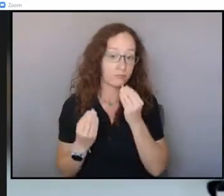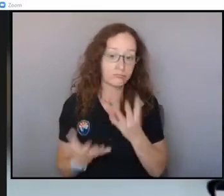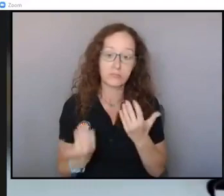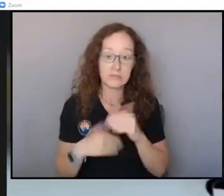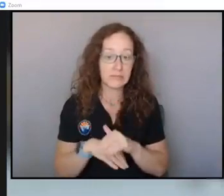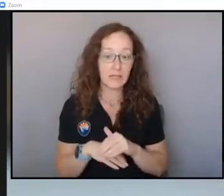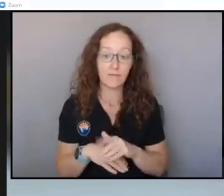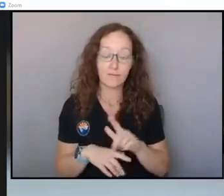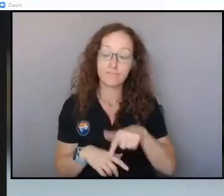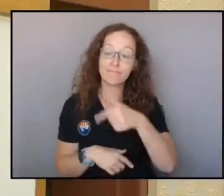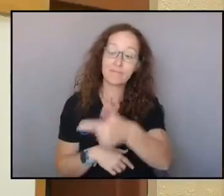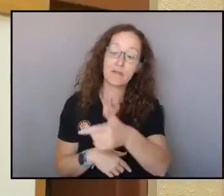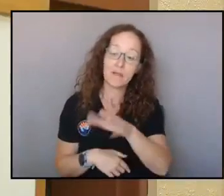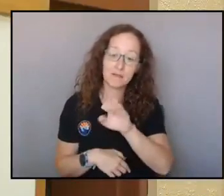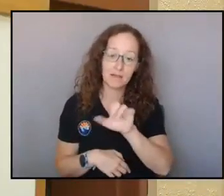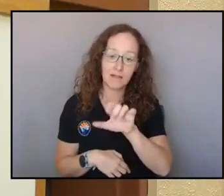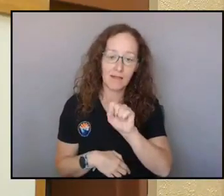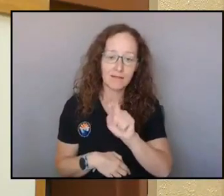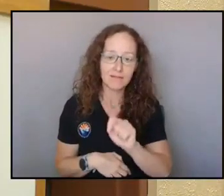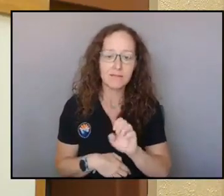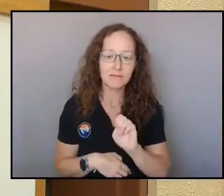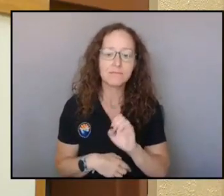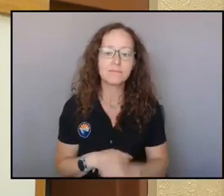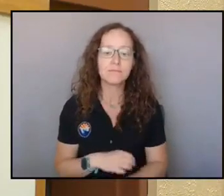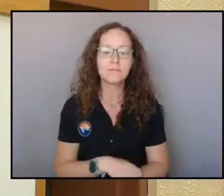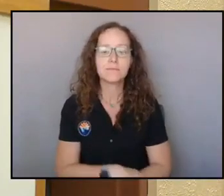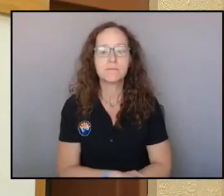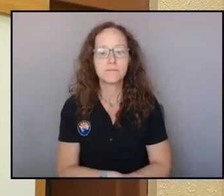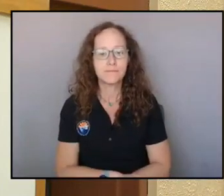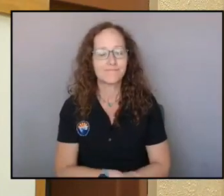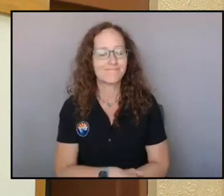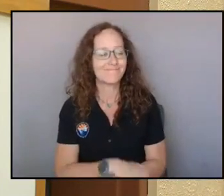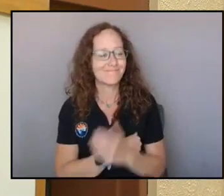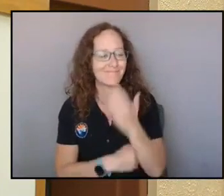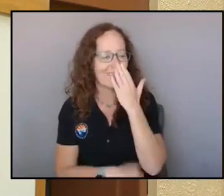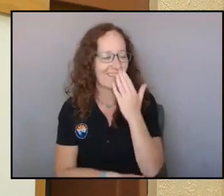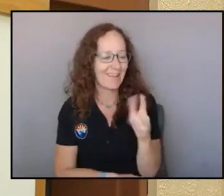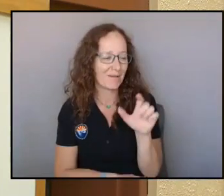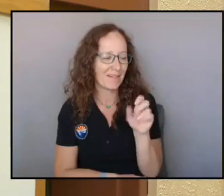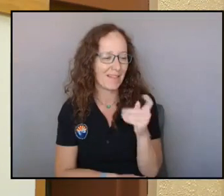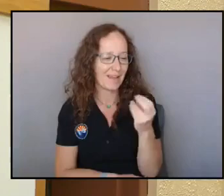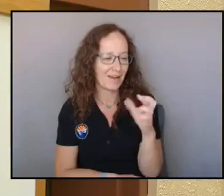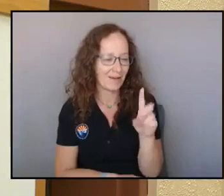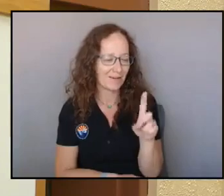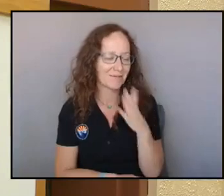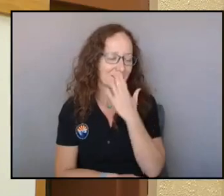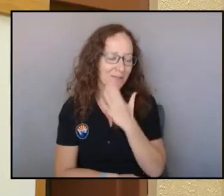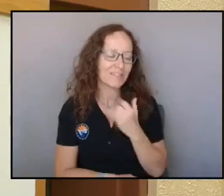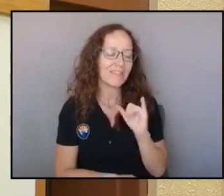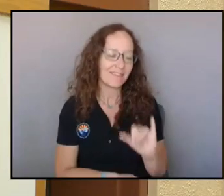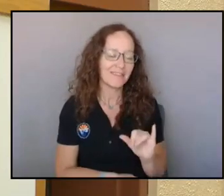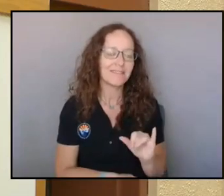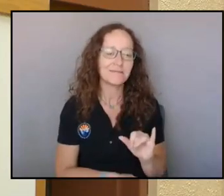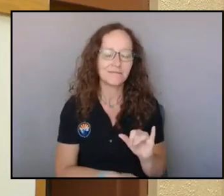WE APPRECIATE THAT. AND I DID HAVE A CHANCE TO SPEAK WITH SAN MIGUEL COUNTY SHERIFF LOPEZ AND THERE IS NO MAJOR CHANGES FOR THIS